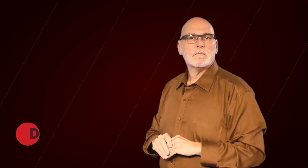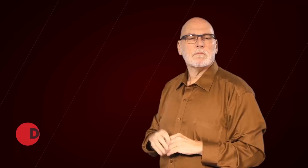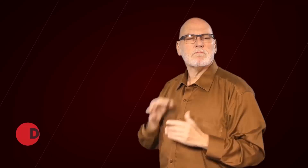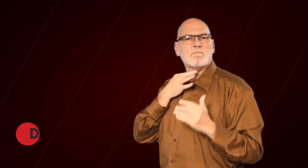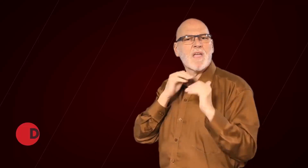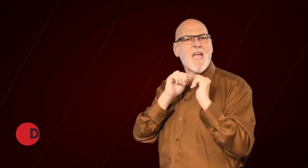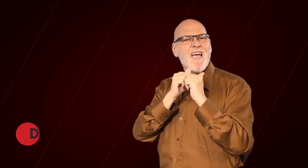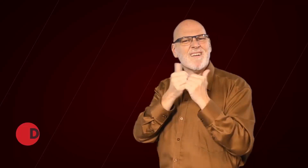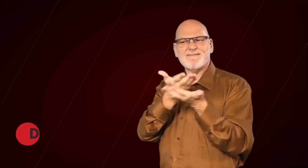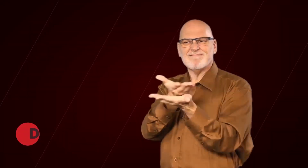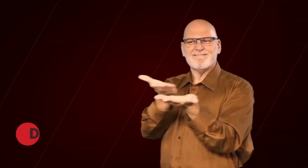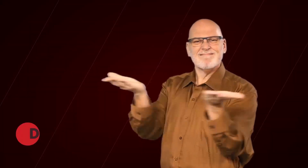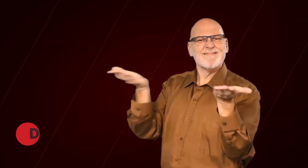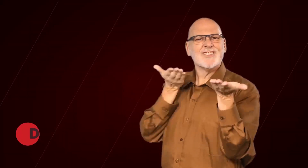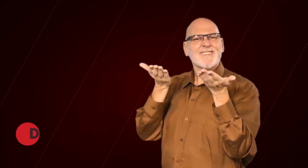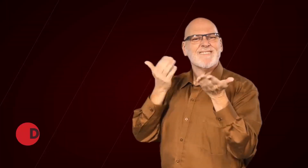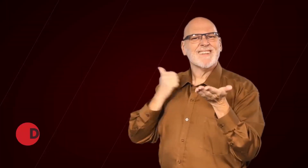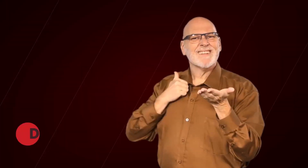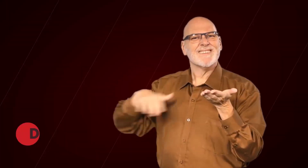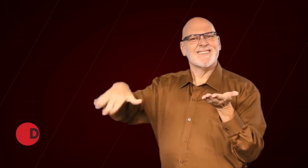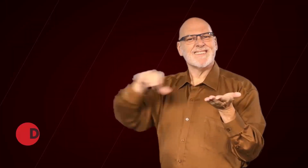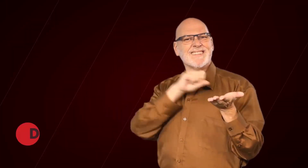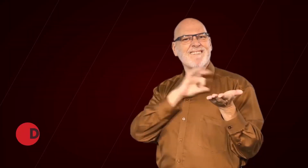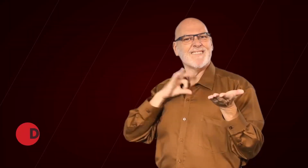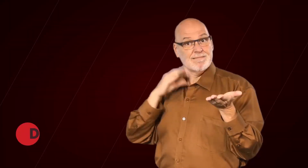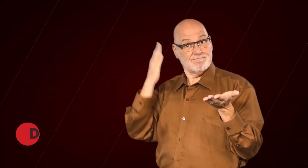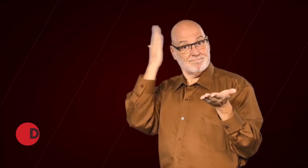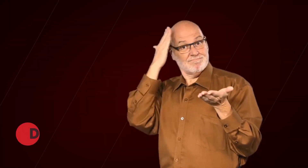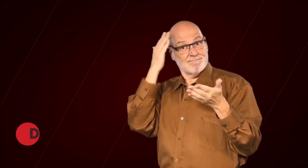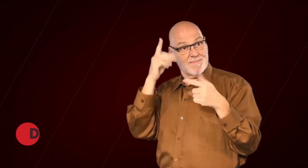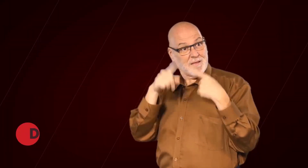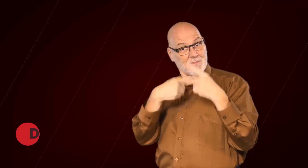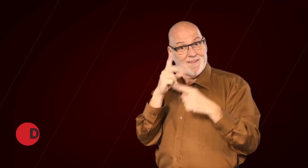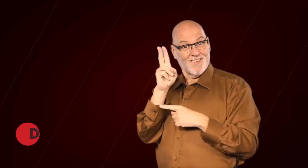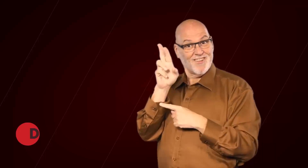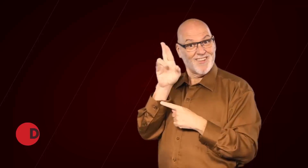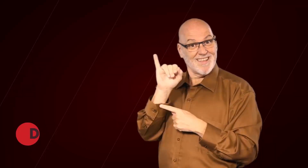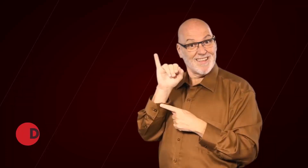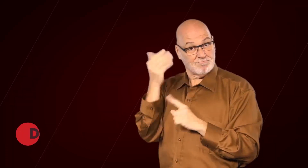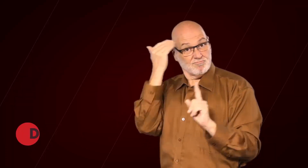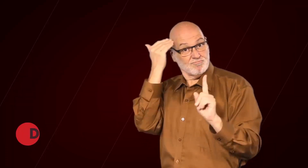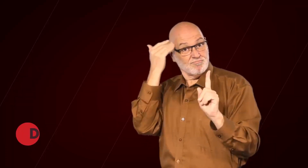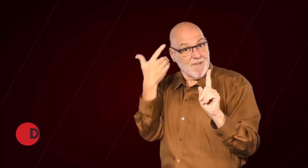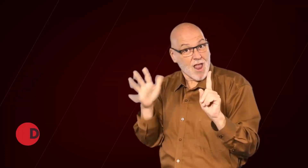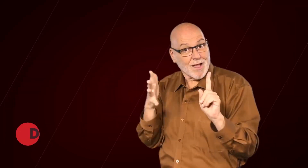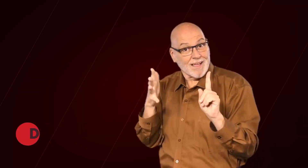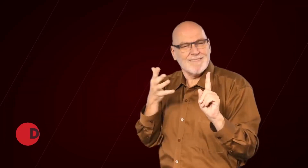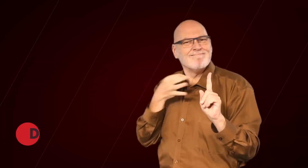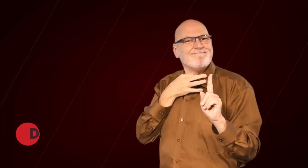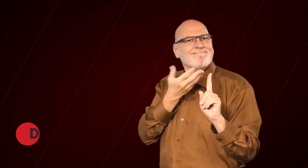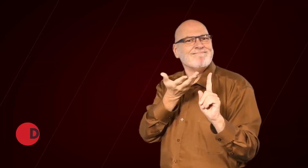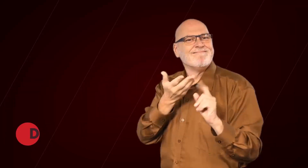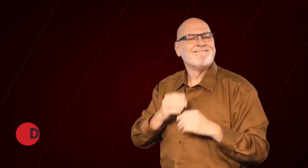[ANSELMO]: How does the Service Canada staff know about VRI?